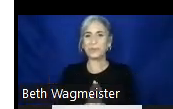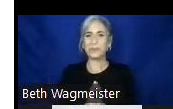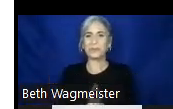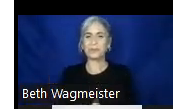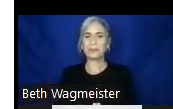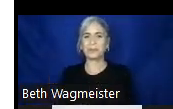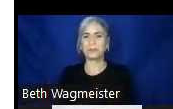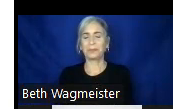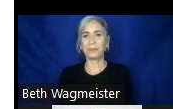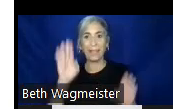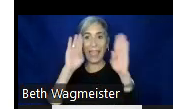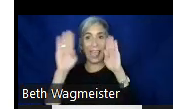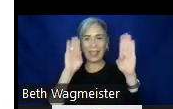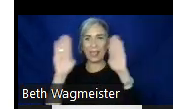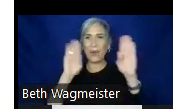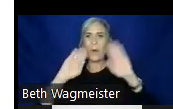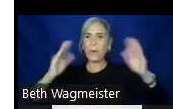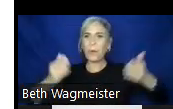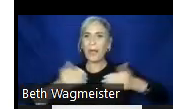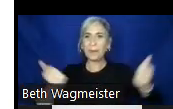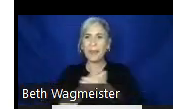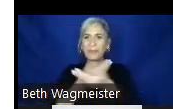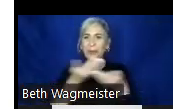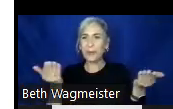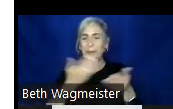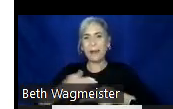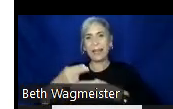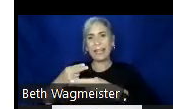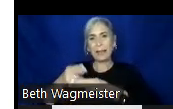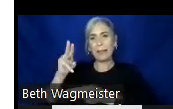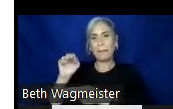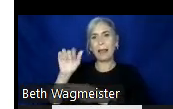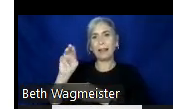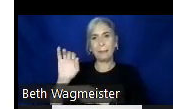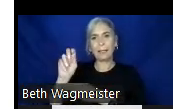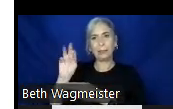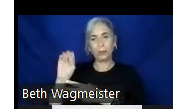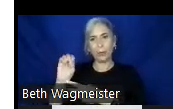(Audio skipping) Welcome, everybody. My name is Malcolm. I'm a membership